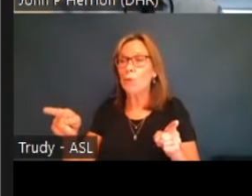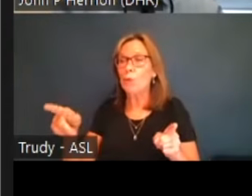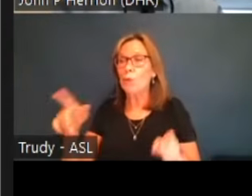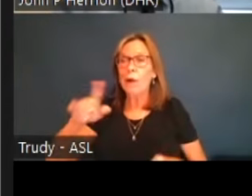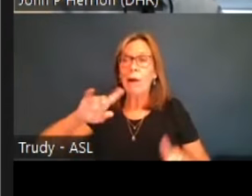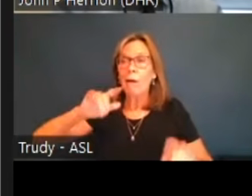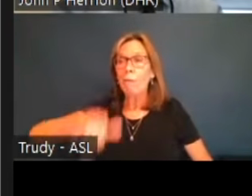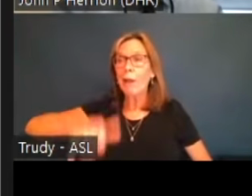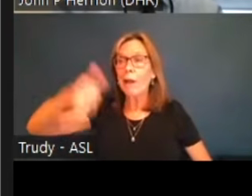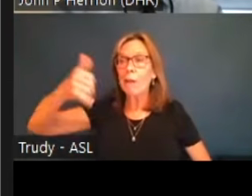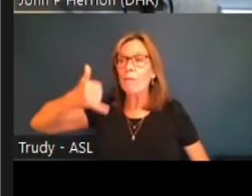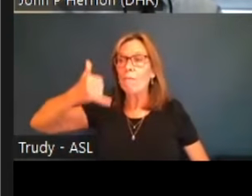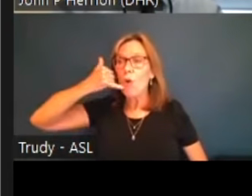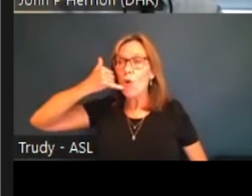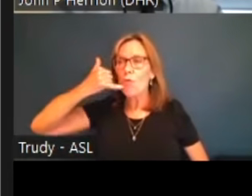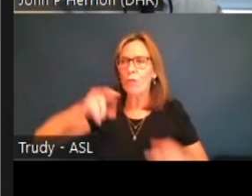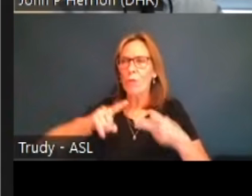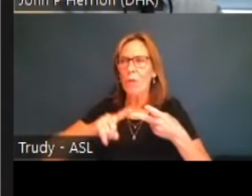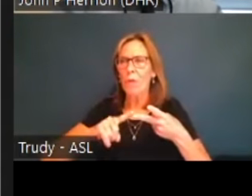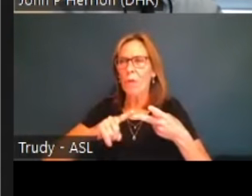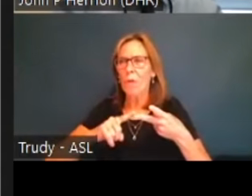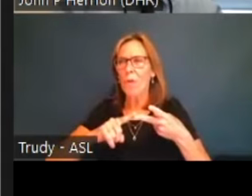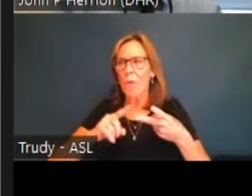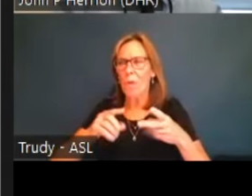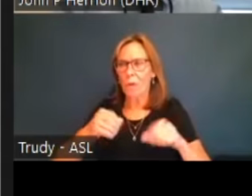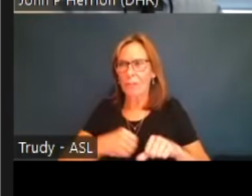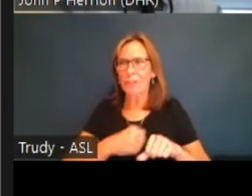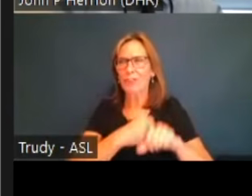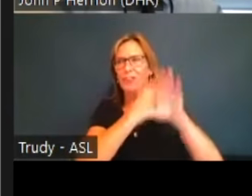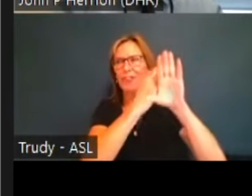Those individuals who are public-facing doing customer